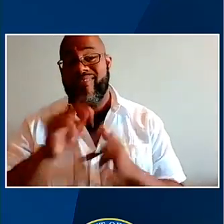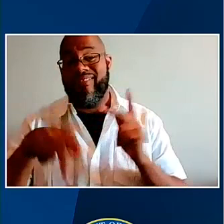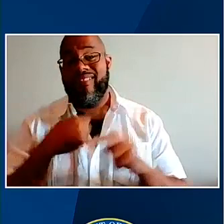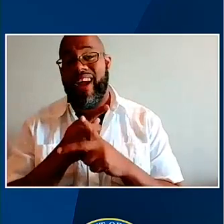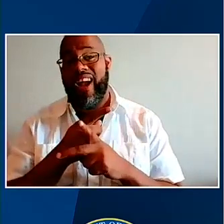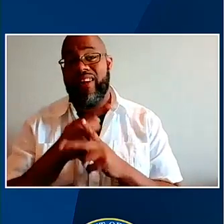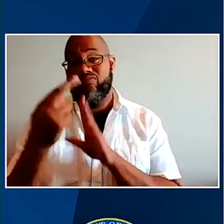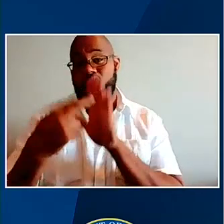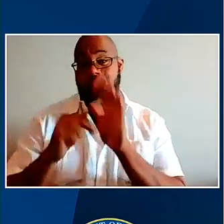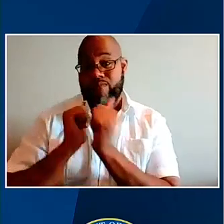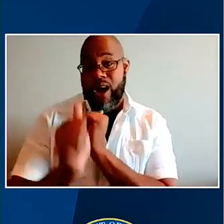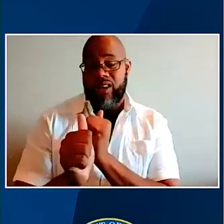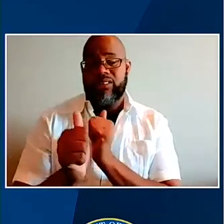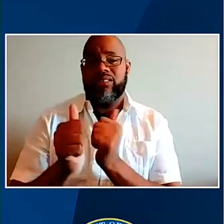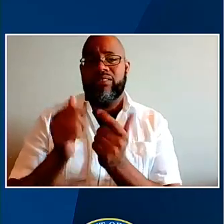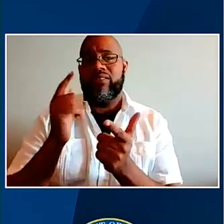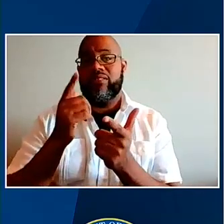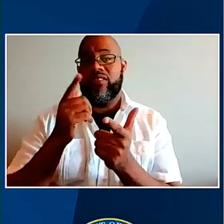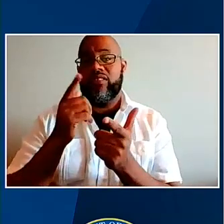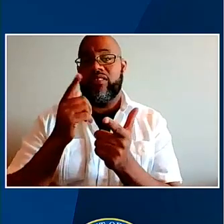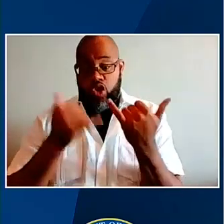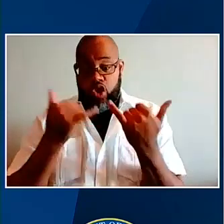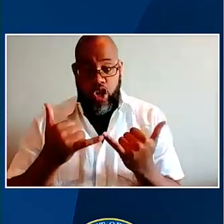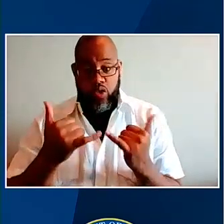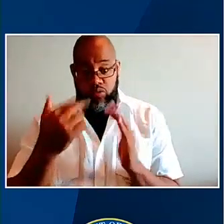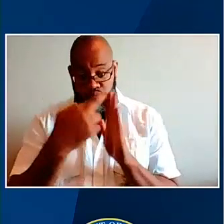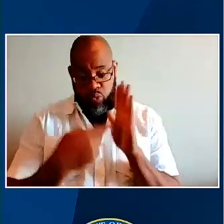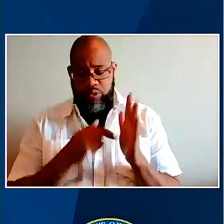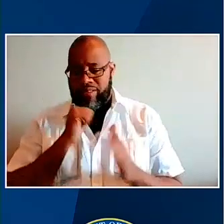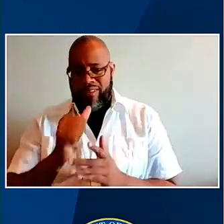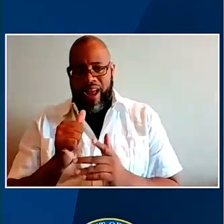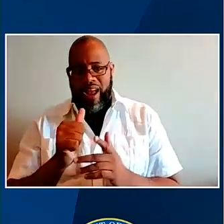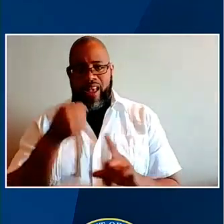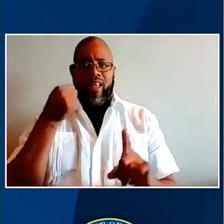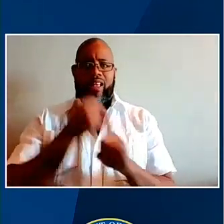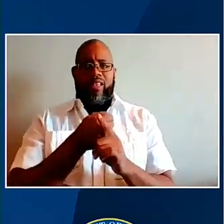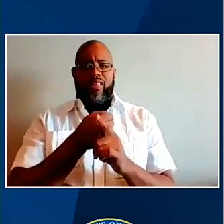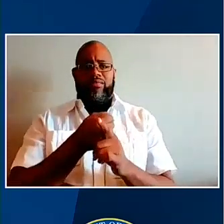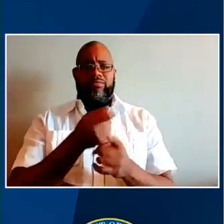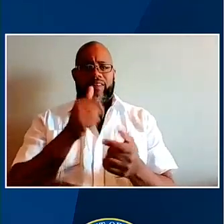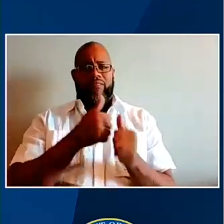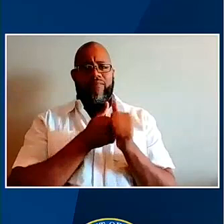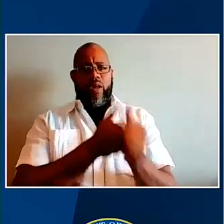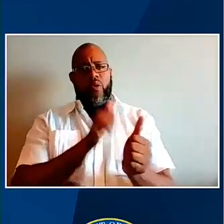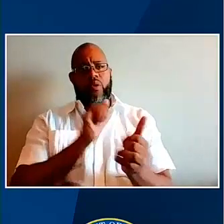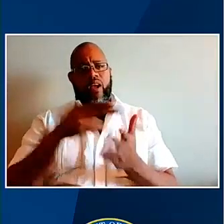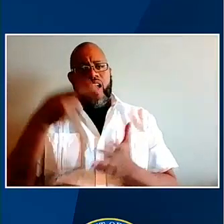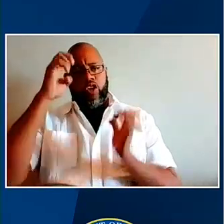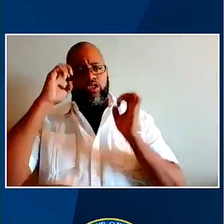passed, at least under current schemes, they would not suddenly become subject to those higher education-specific state